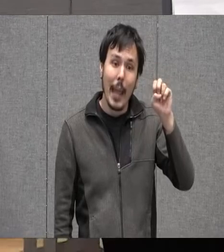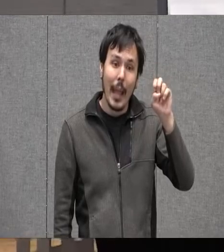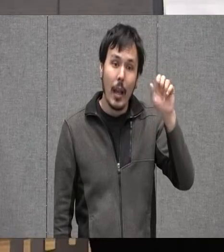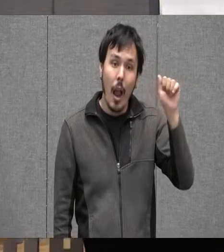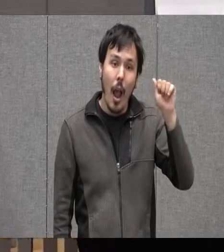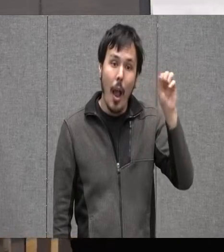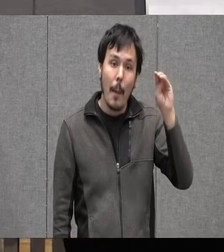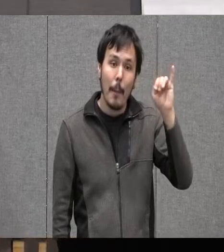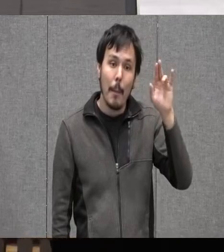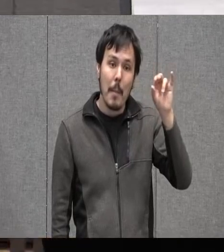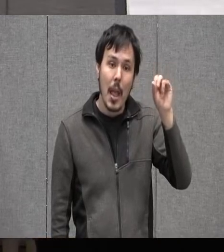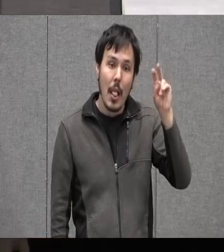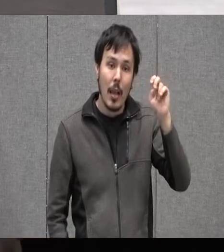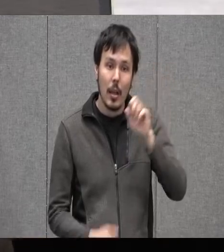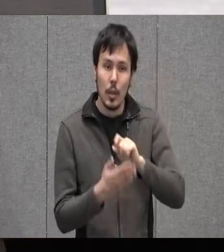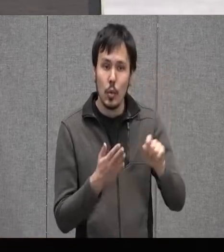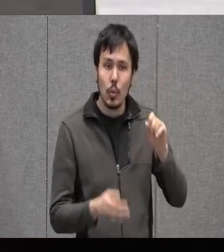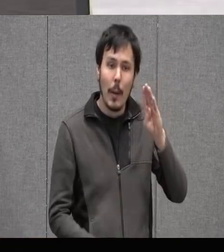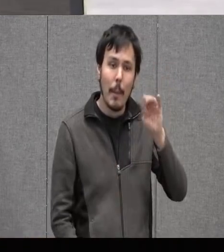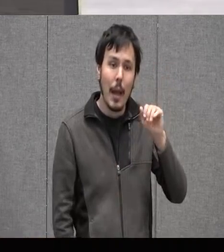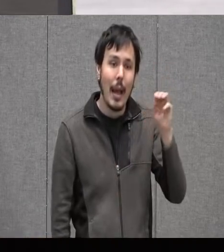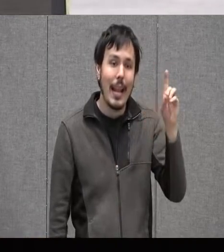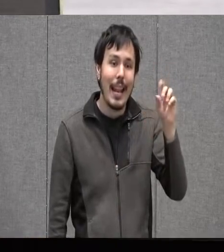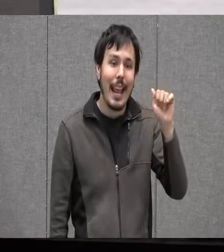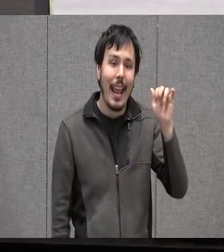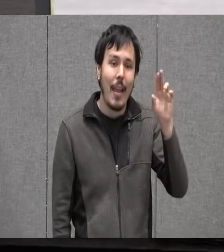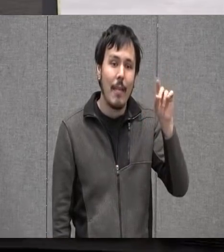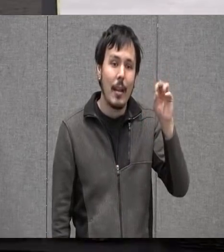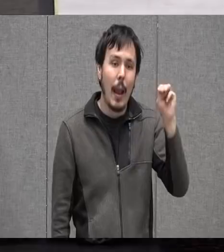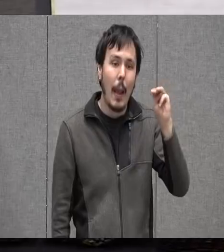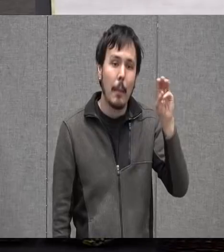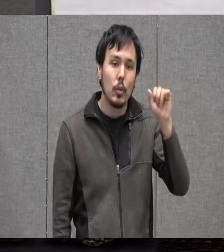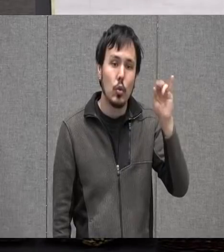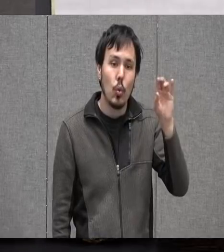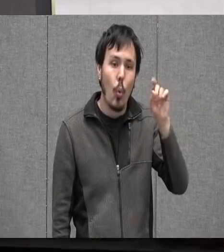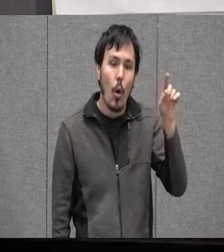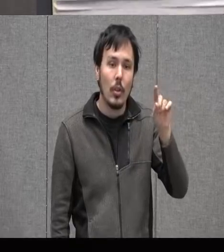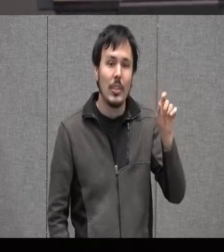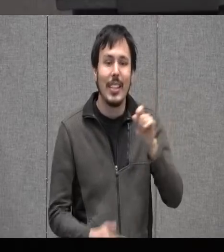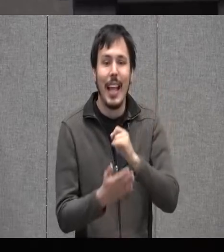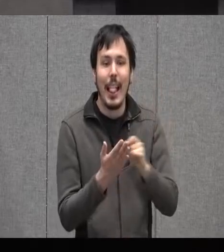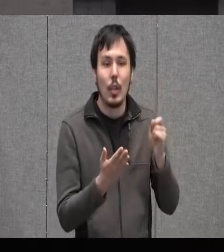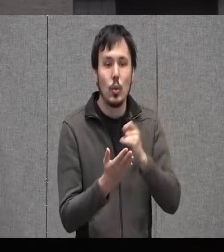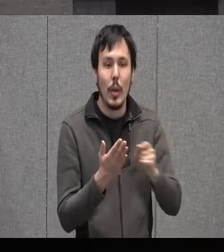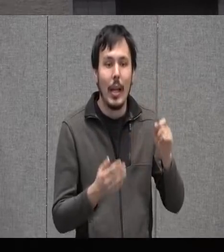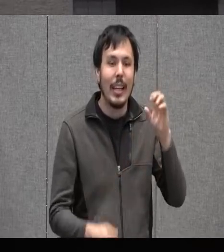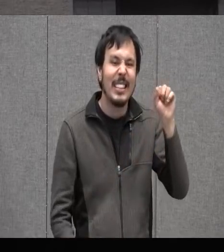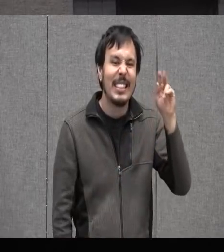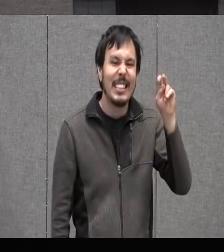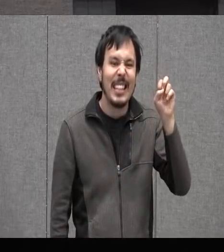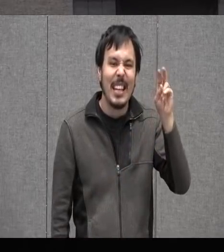And it is written by David M Schwartz. And it's illustrated by Stephen Kellogg. He's a great, kind of famous,